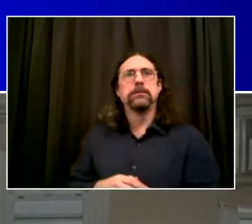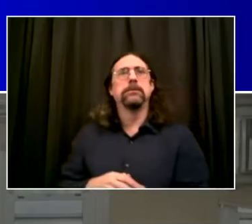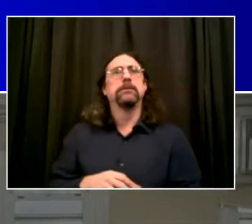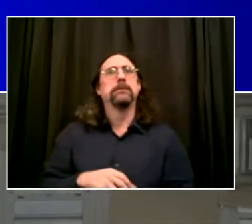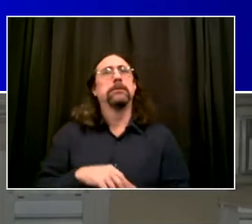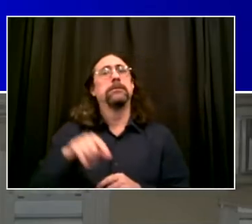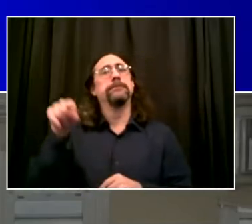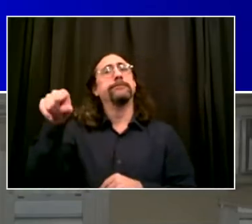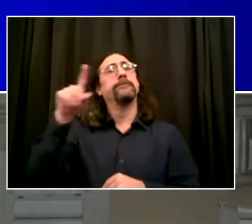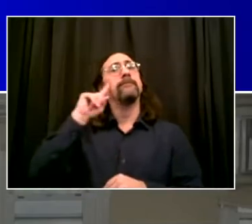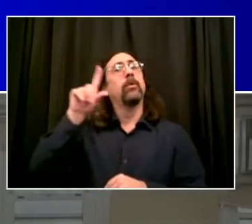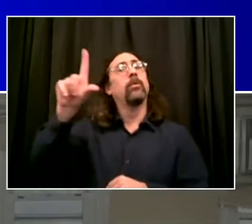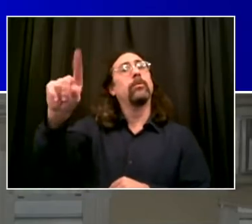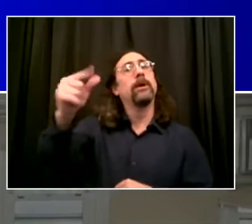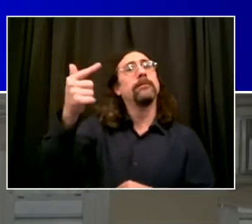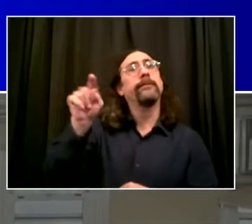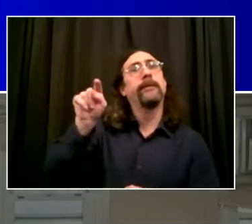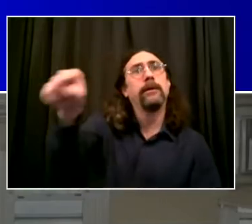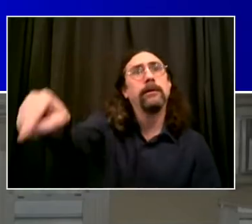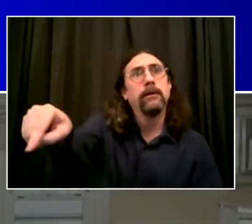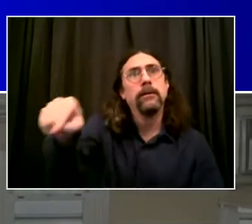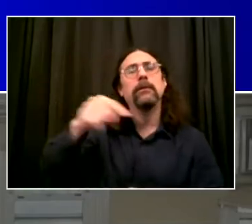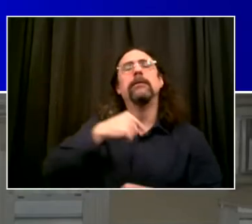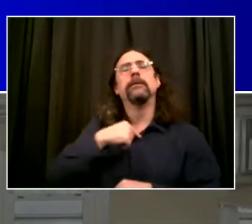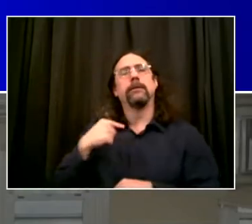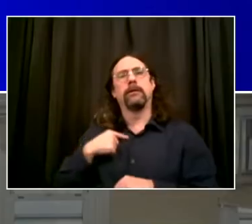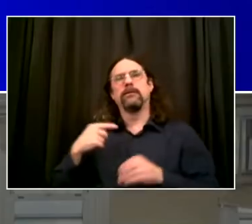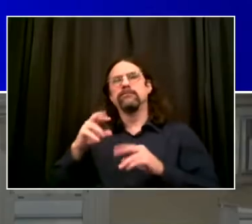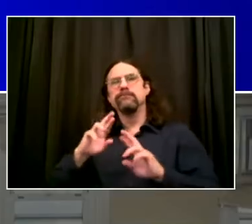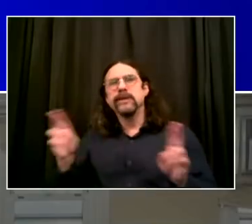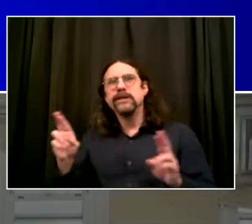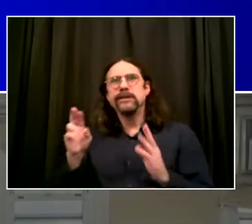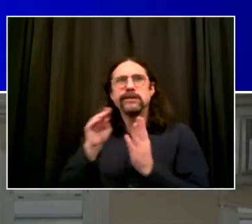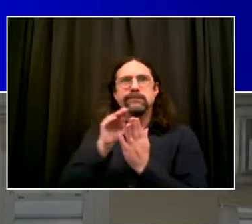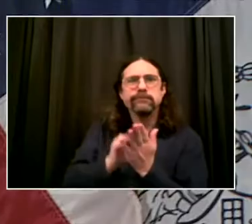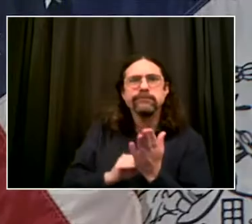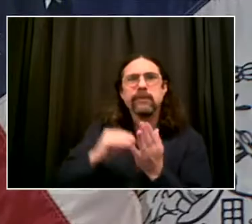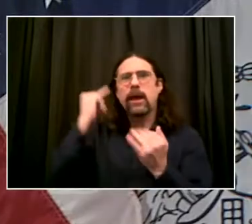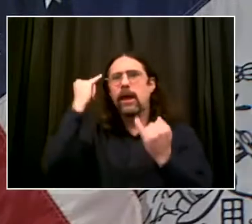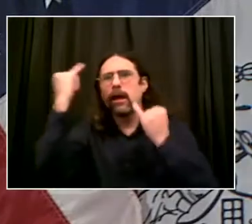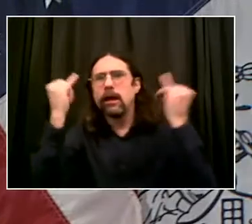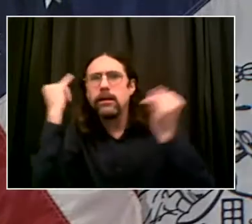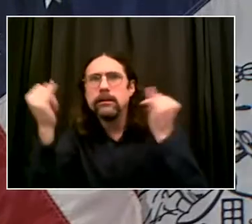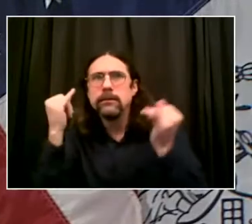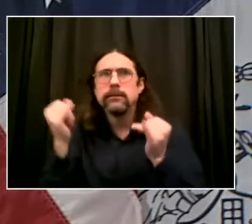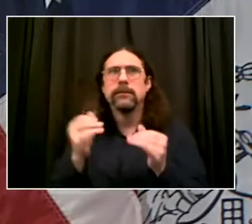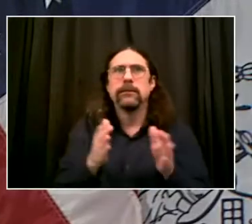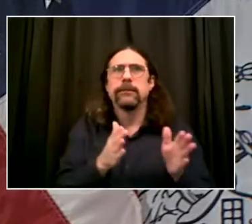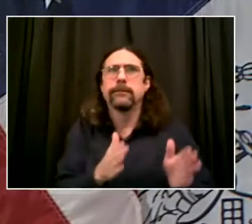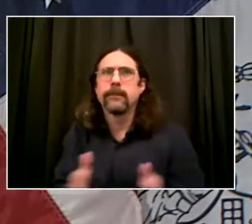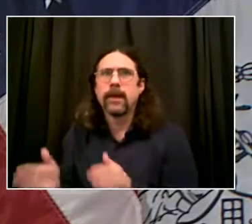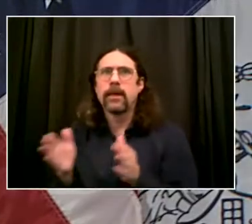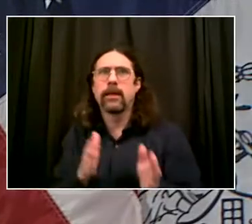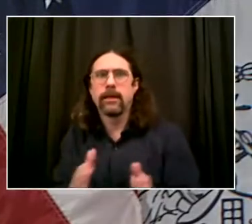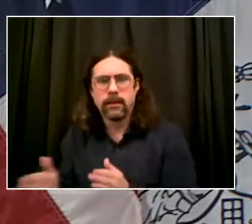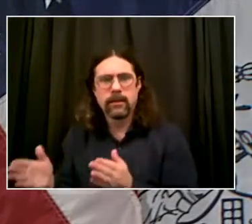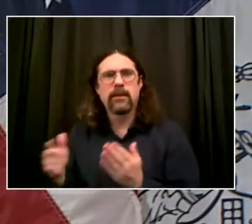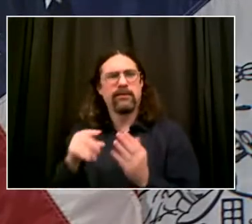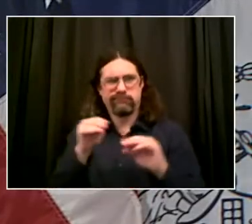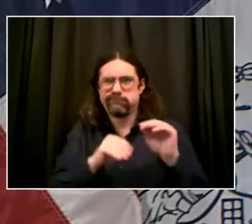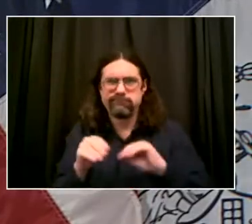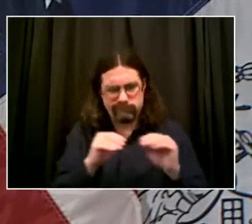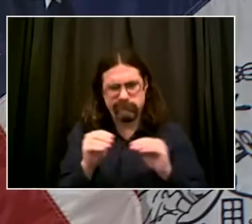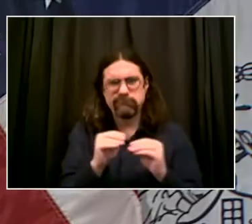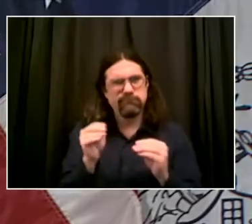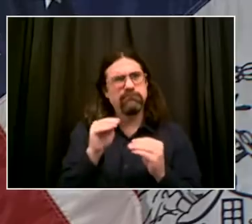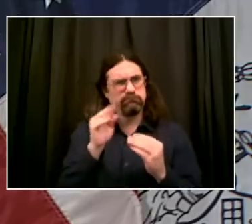MUCH.